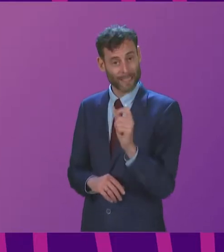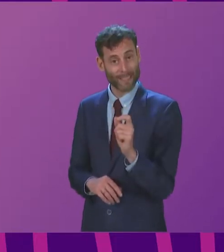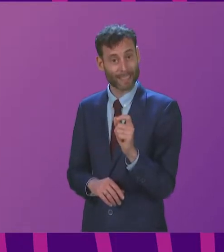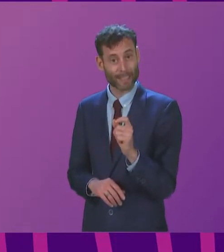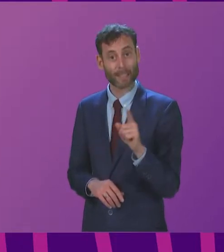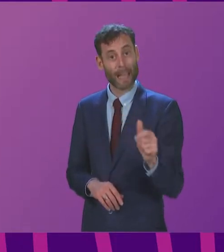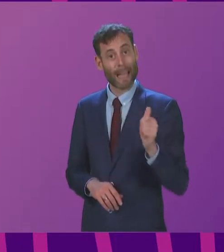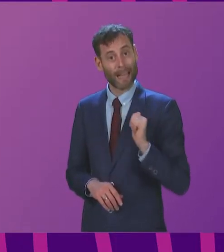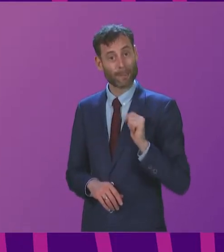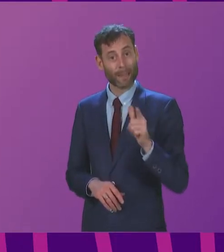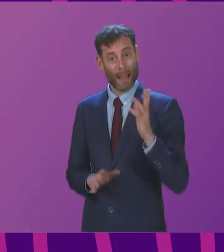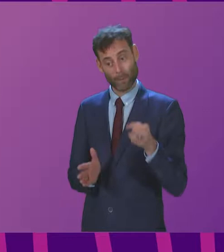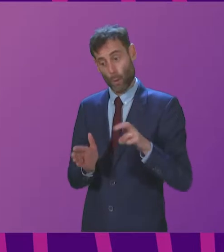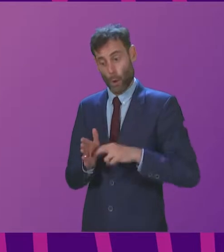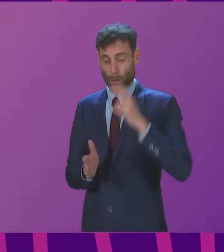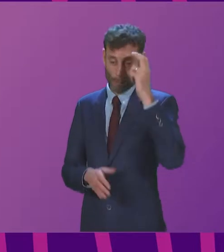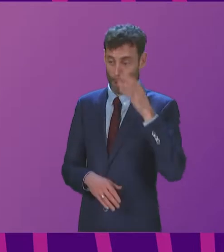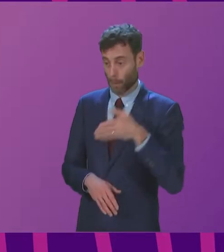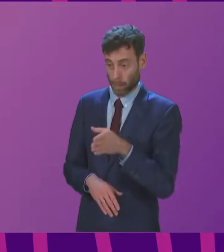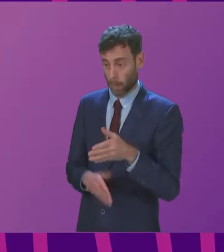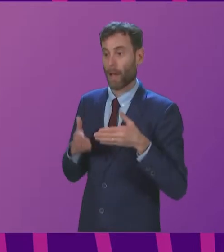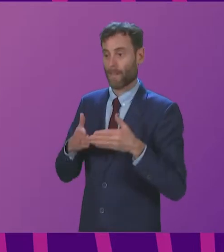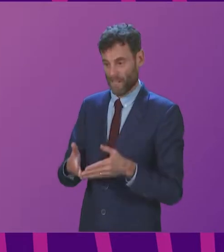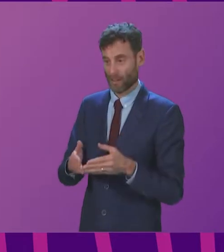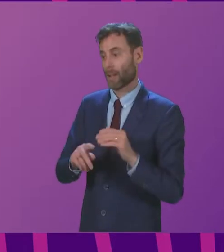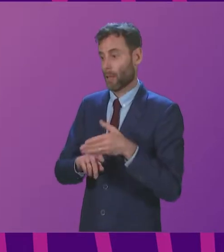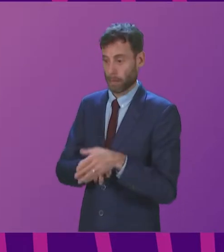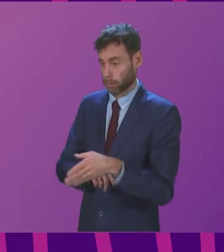to travel by bus or car to catch a ferry and then traverse Largs—possibly in the cold and